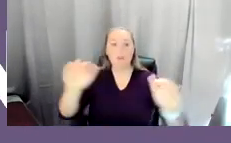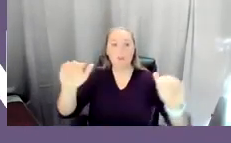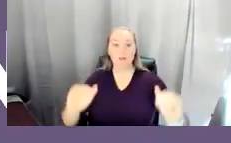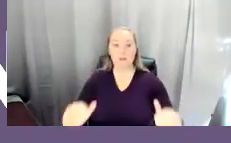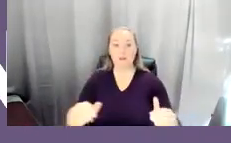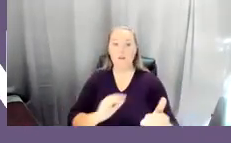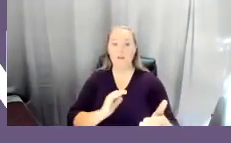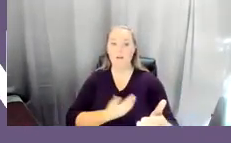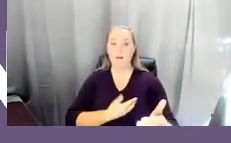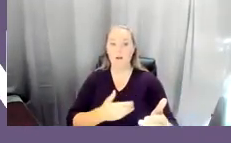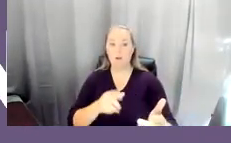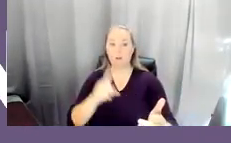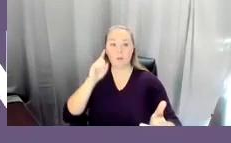AT A HIGH LEVEL OF WHAT IT IS. WE WILL THEN ZERO DOWN INTO AN